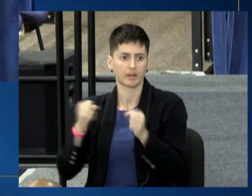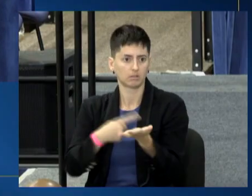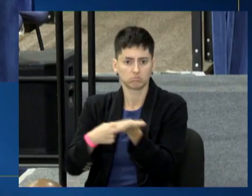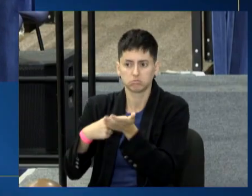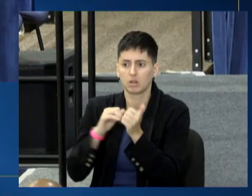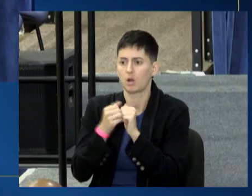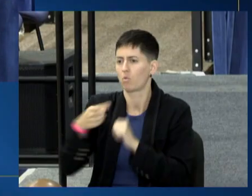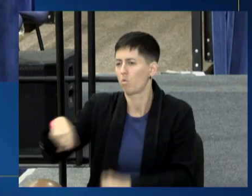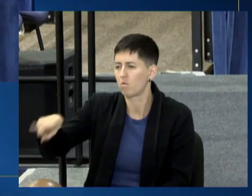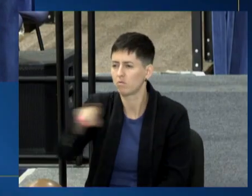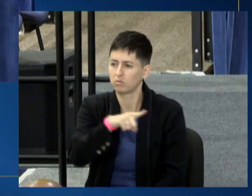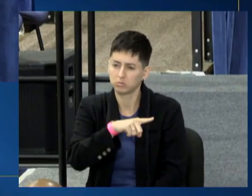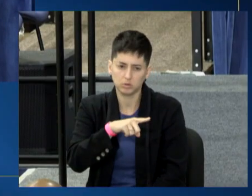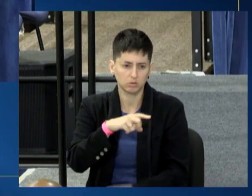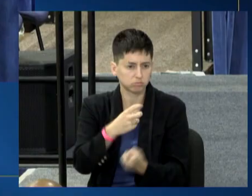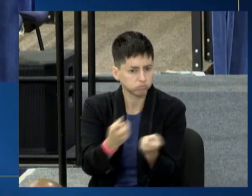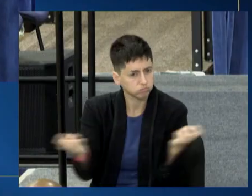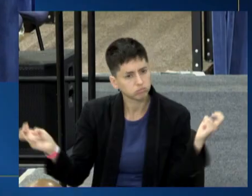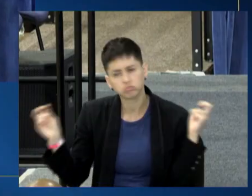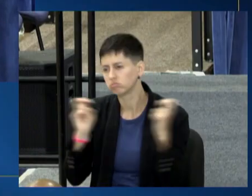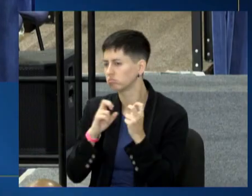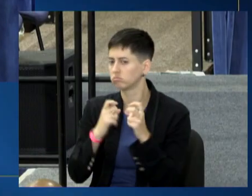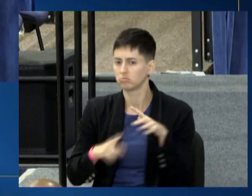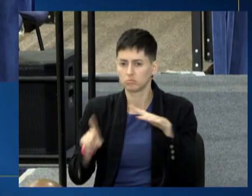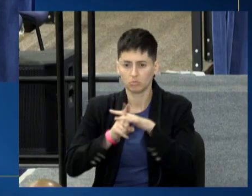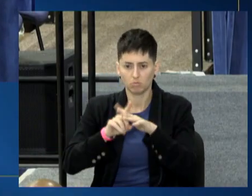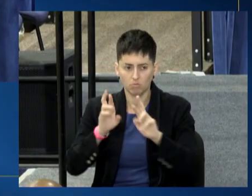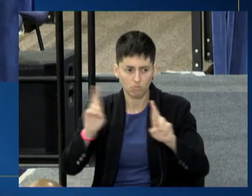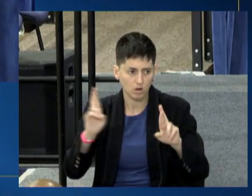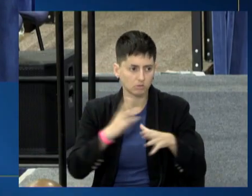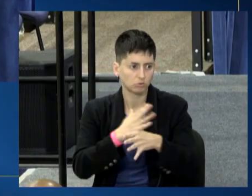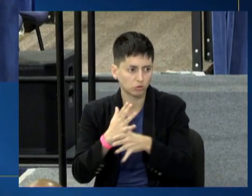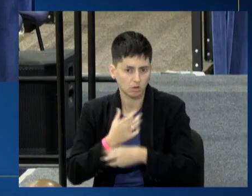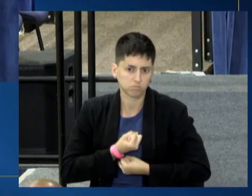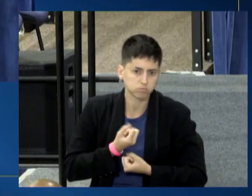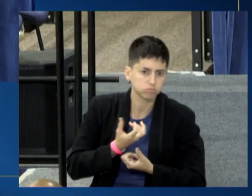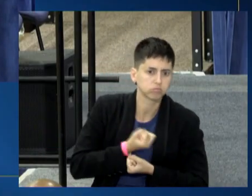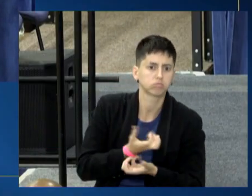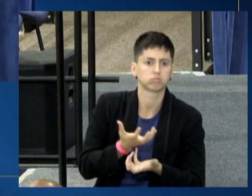your experiences. So that other people can take your successes and bring them immediately back